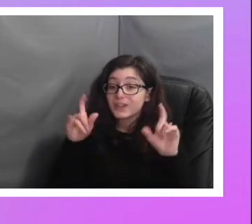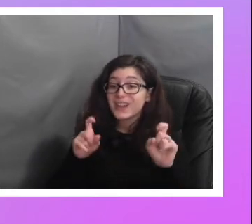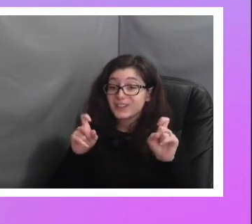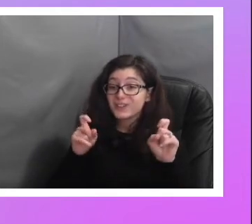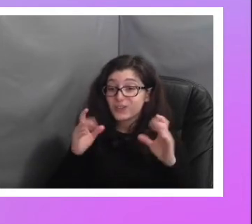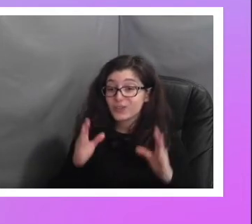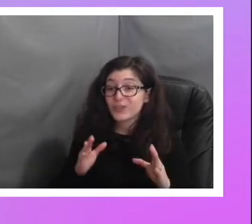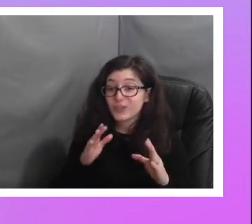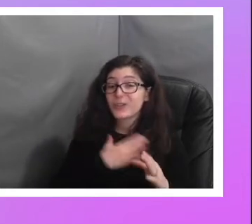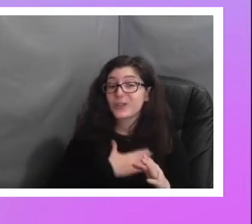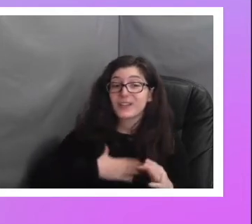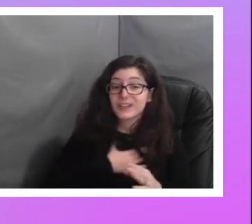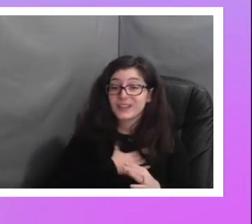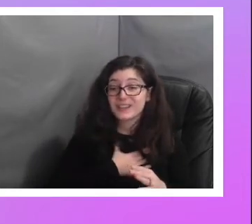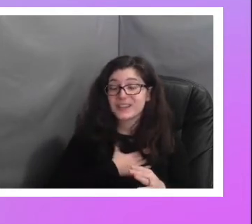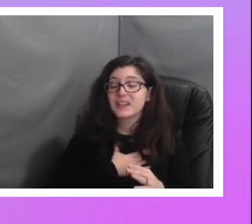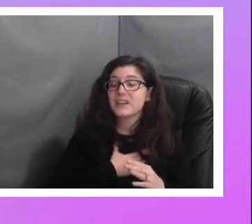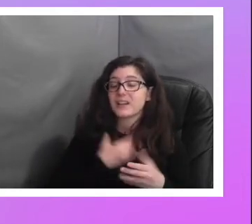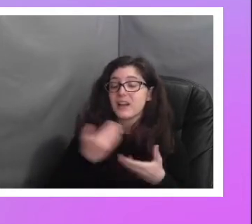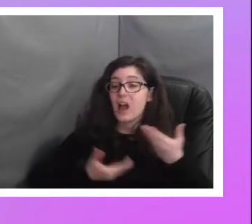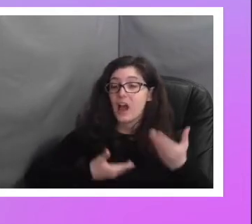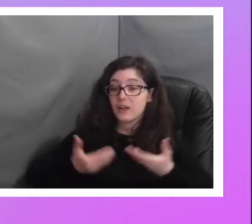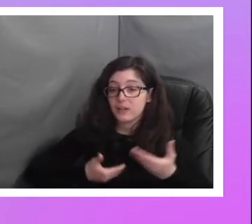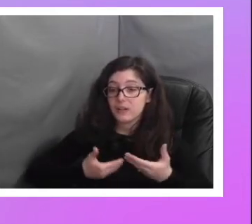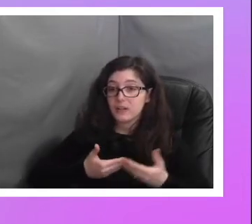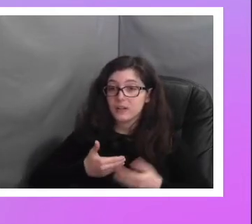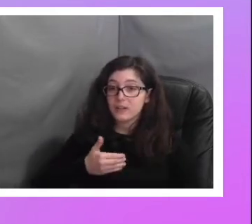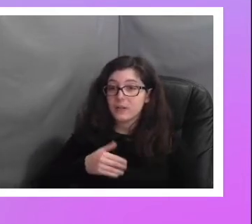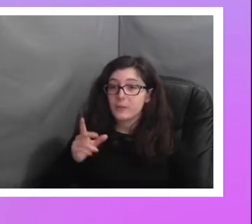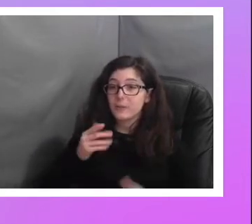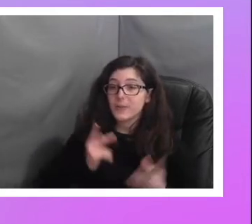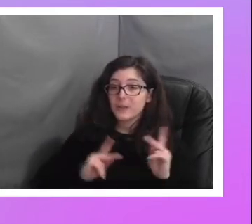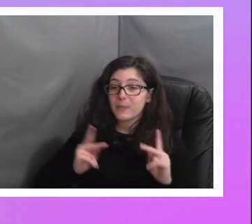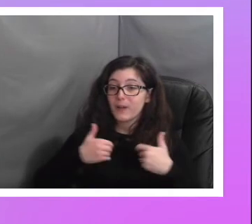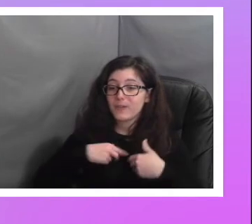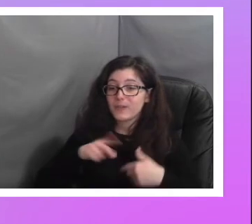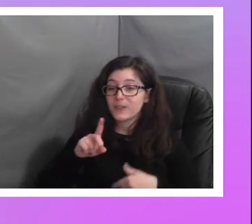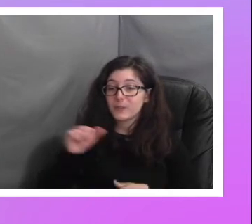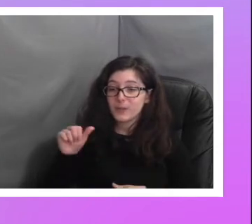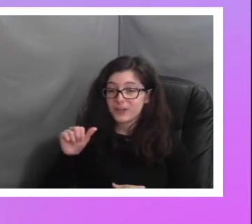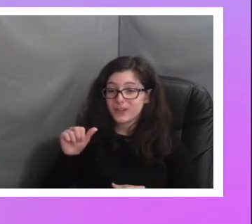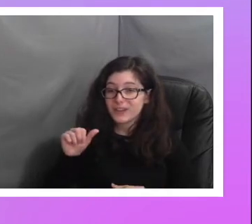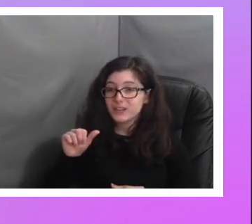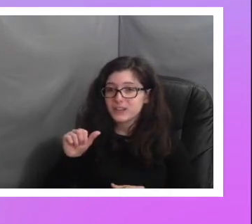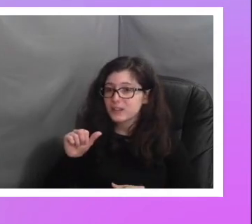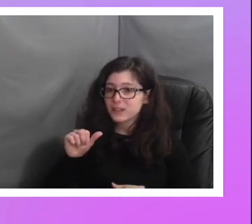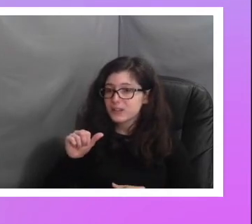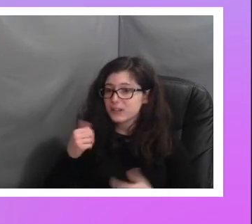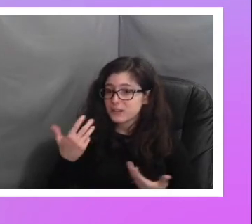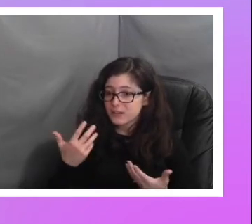the unemployment rate for people with disabilities, and yet people with disabilities bring a tremendous expertise to this work,